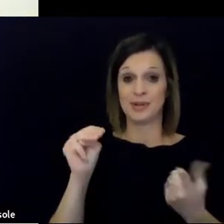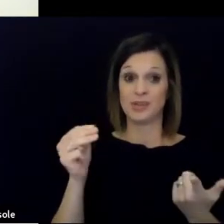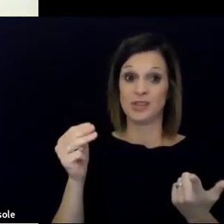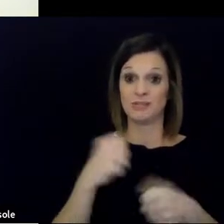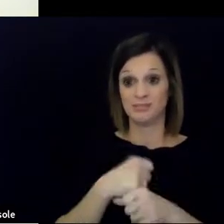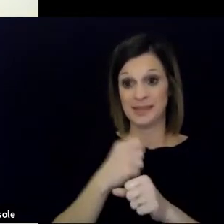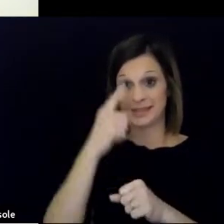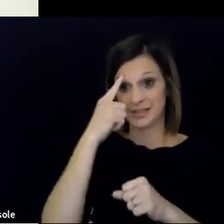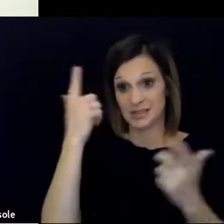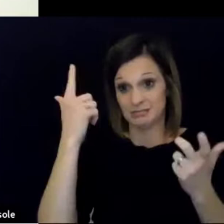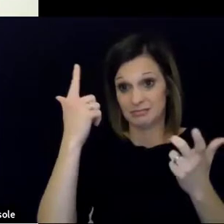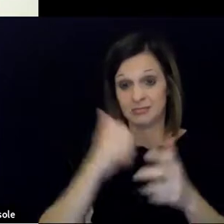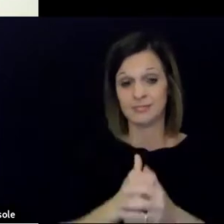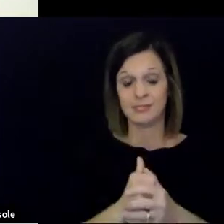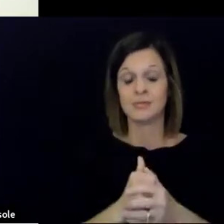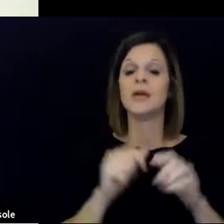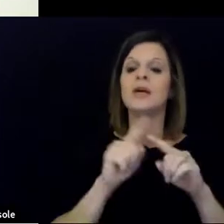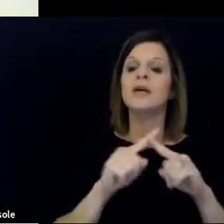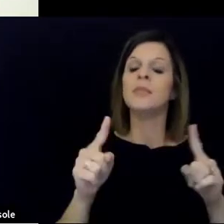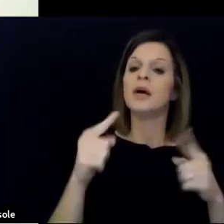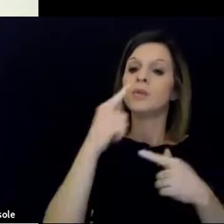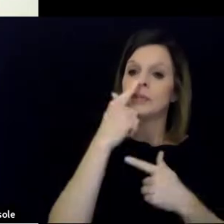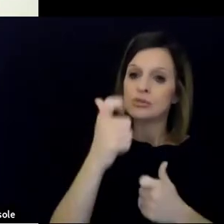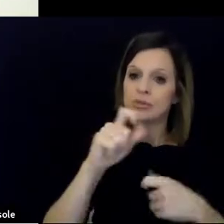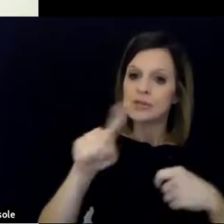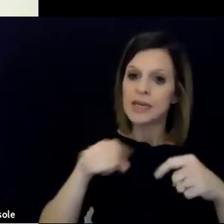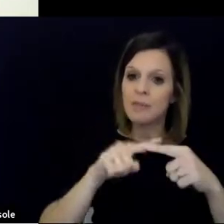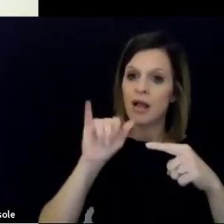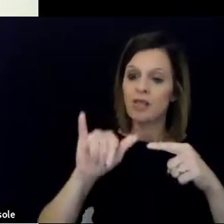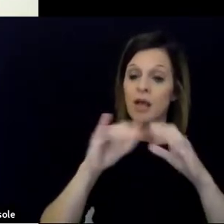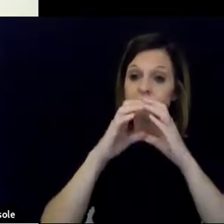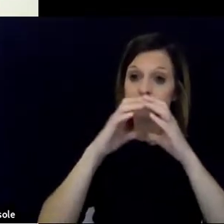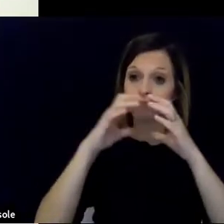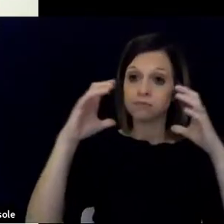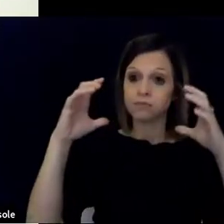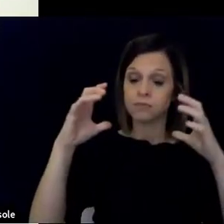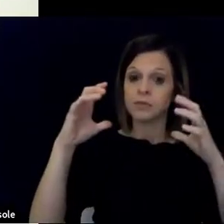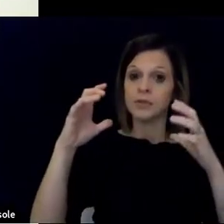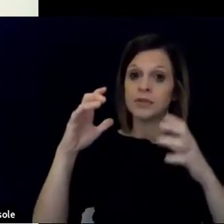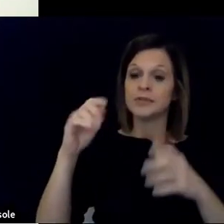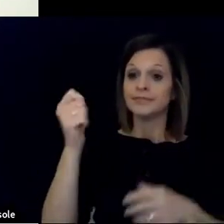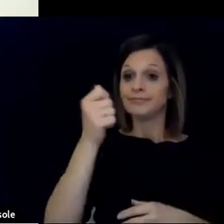But what was interesting about the balloon, and are there some other ways of finding something